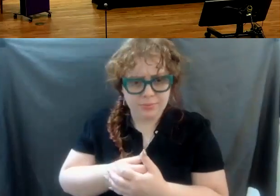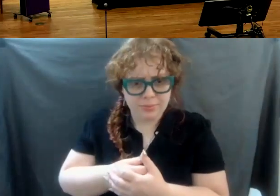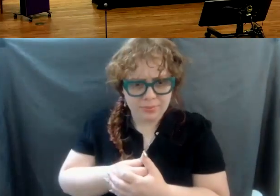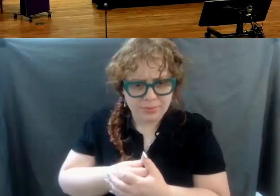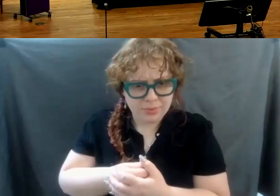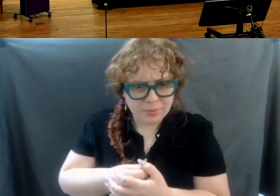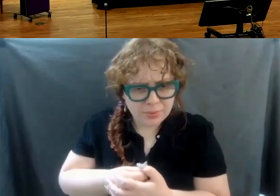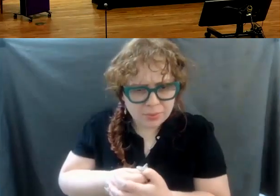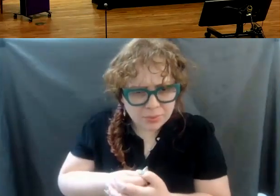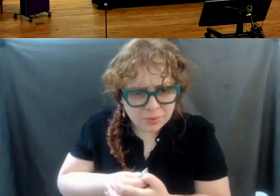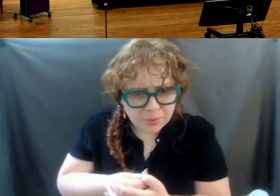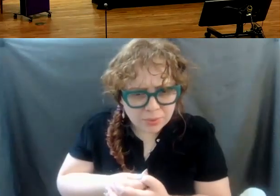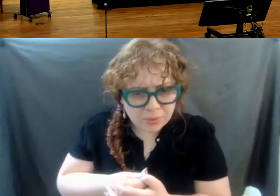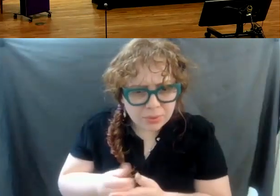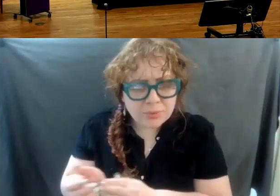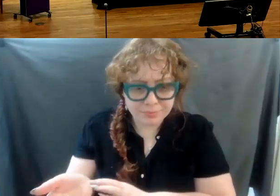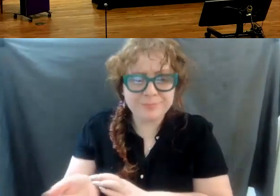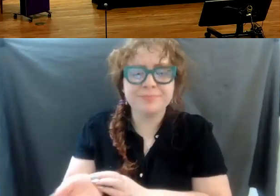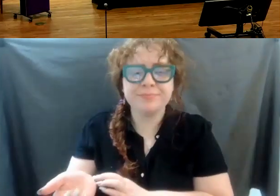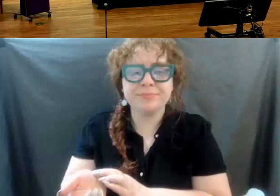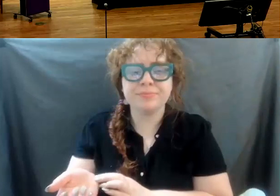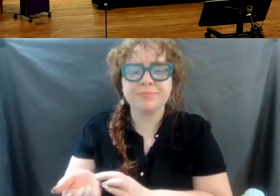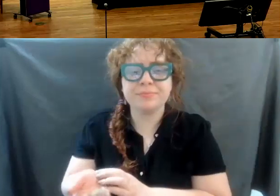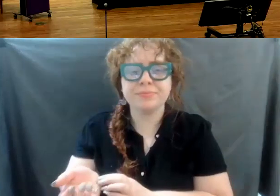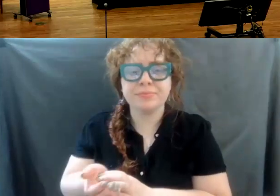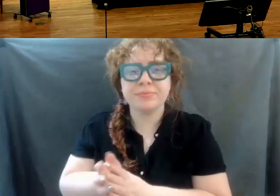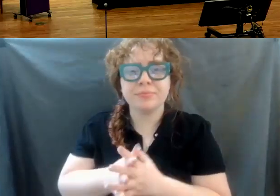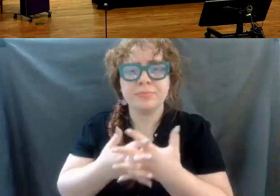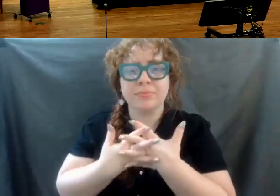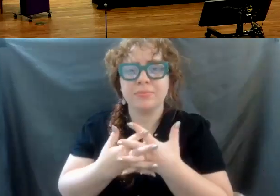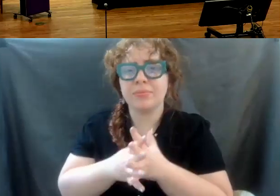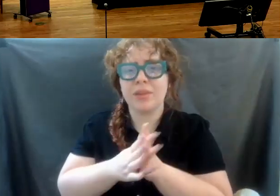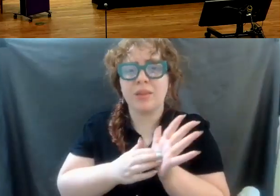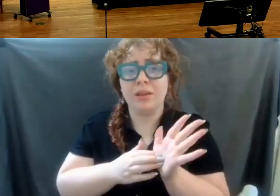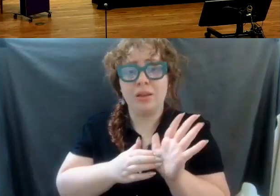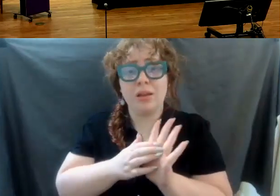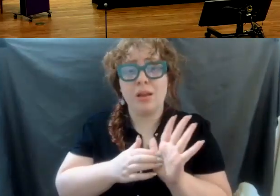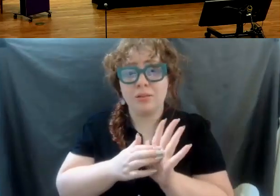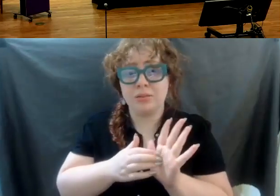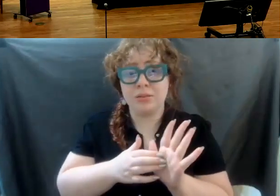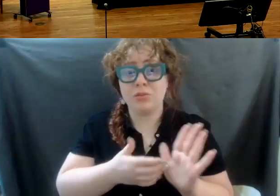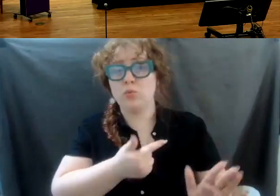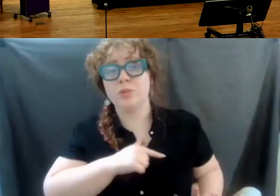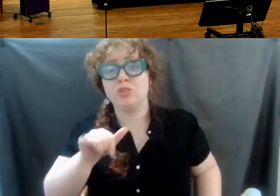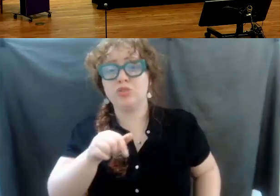From your experience as perspective is, you know, what is what is public safety? What what do we as a what does the disabled community